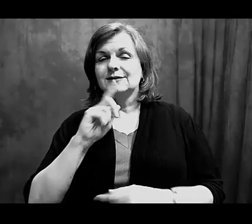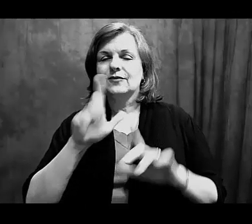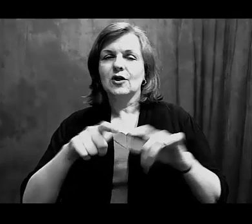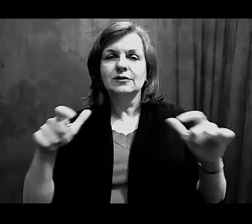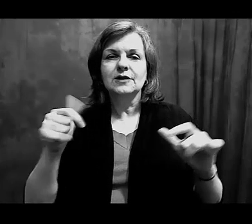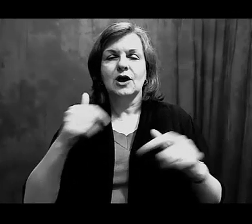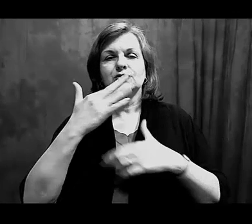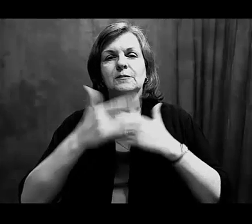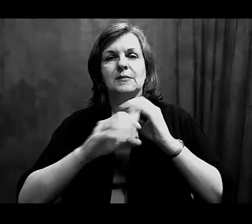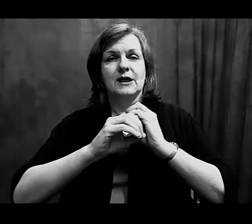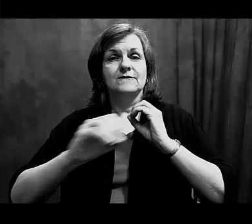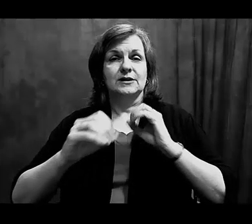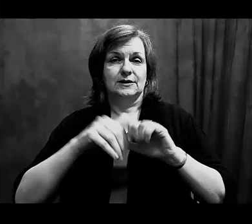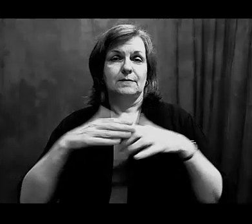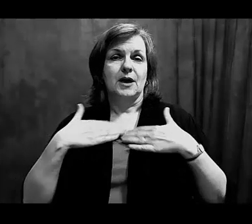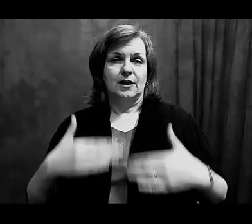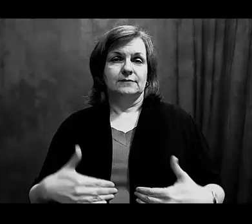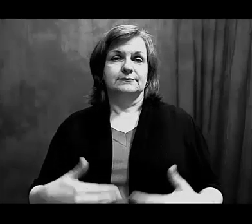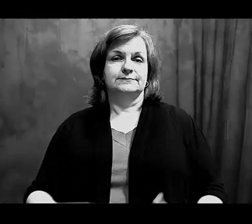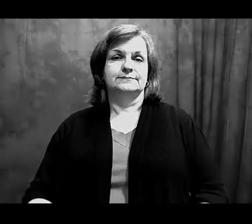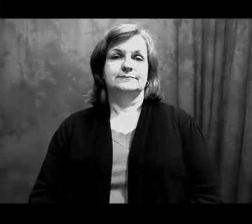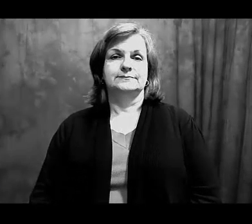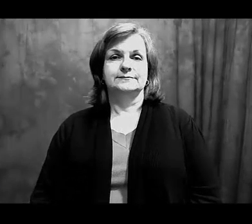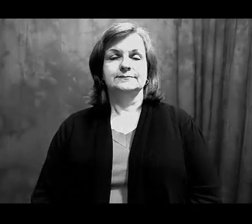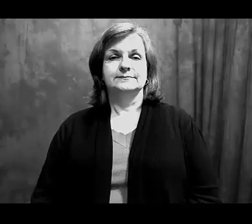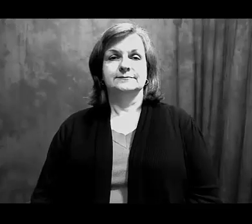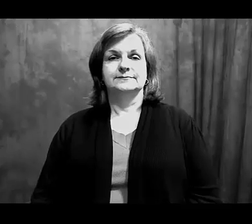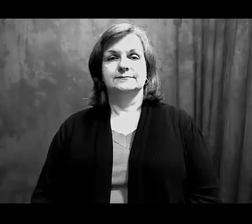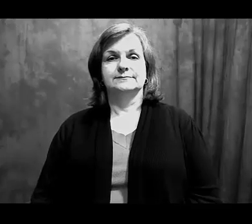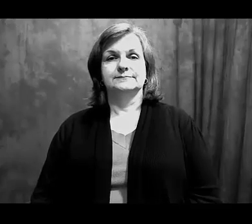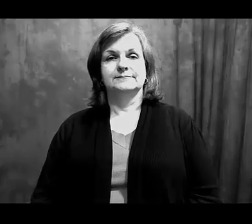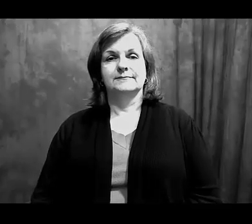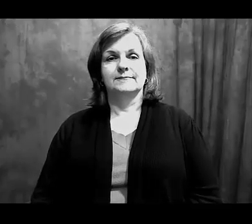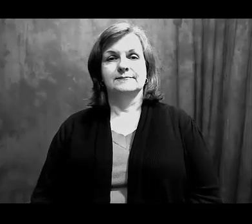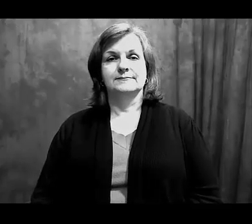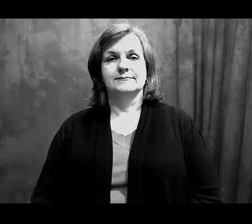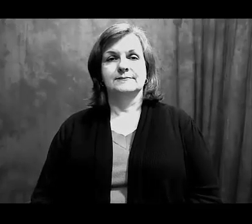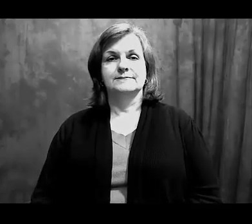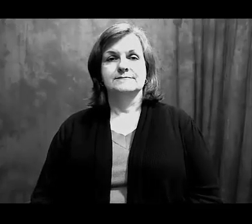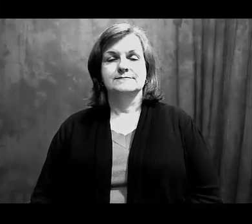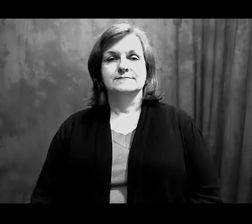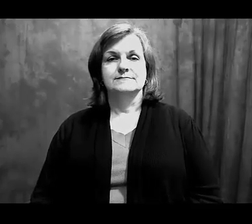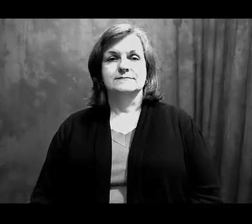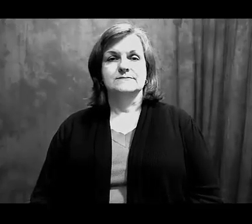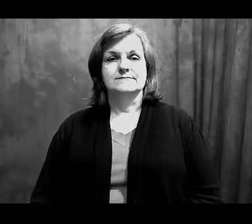atrium of the heart from there